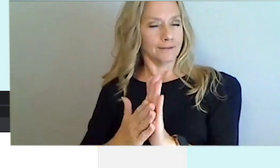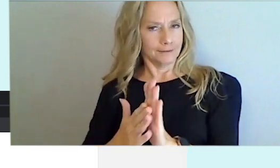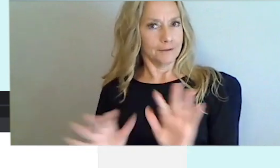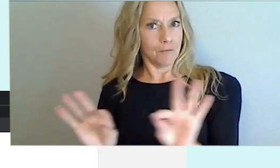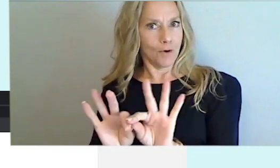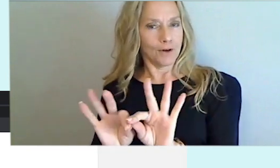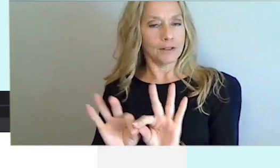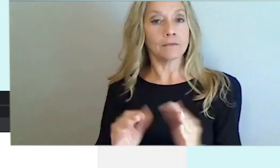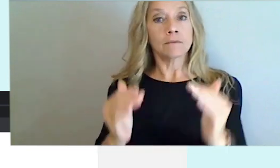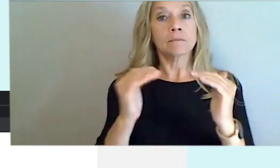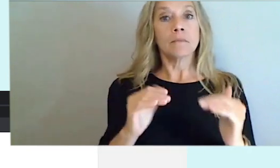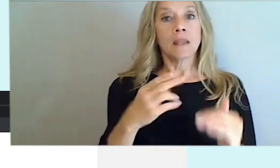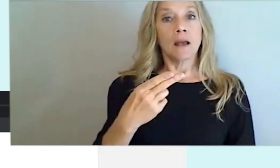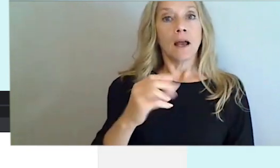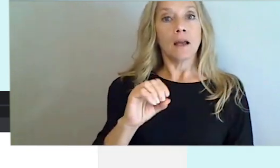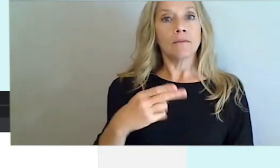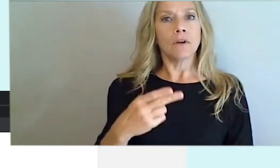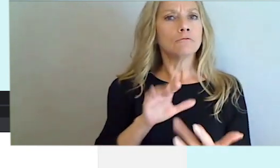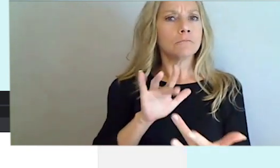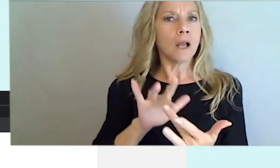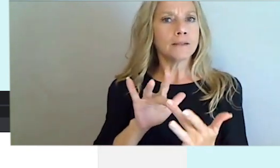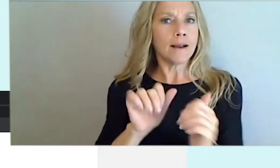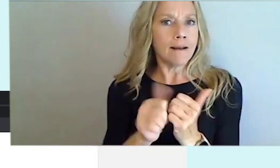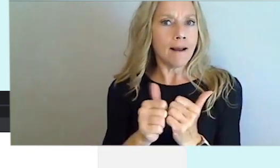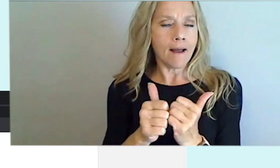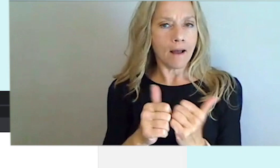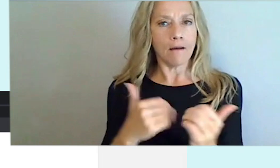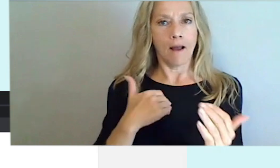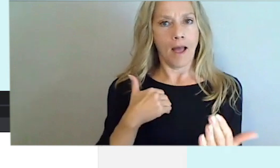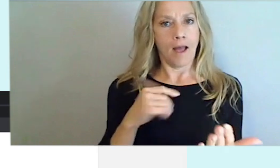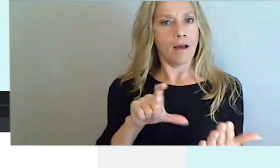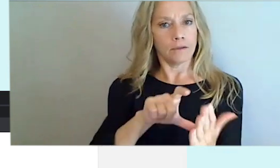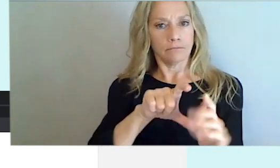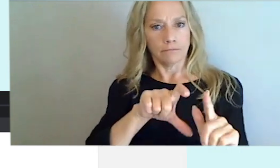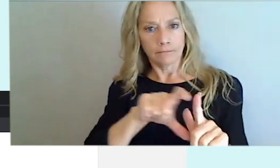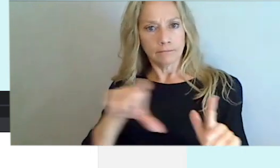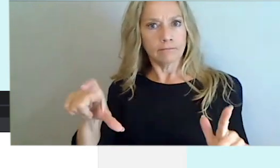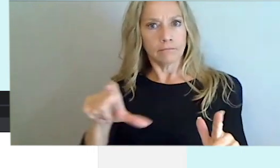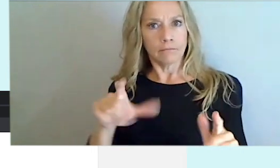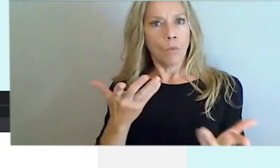Information Section lists the contact information. TennCare has on file.